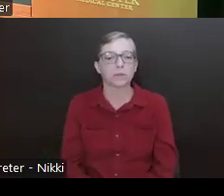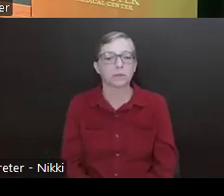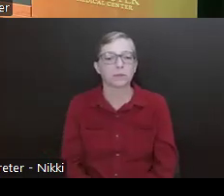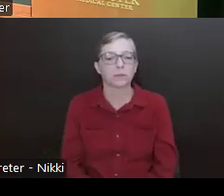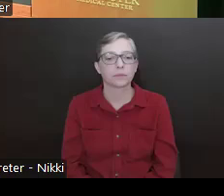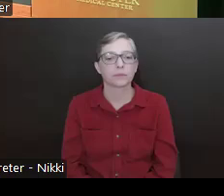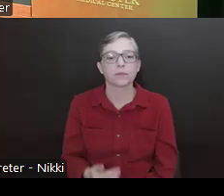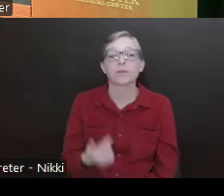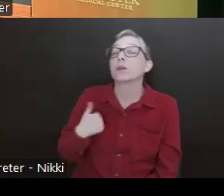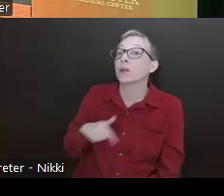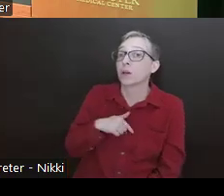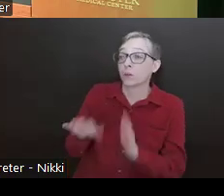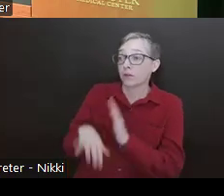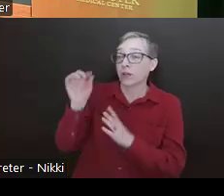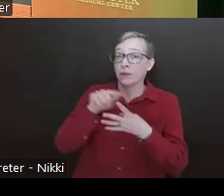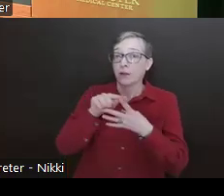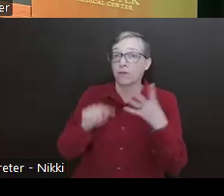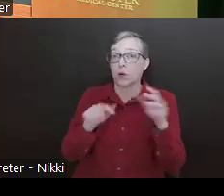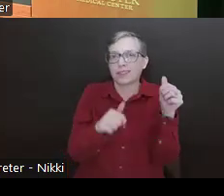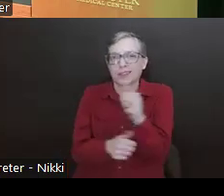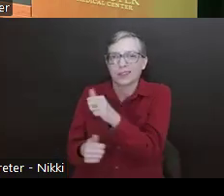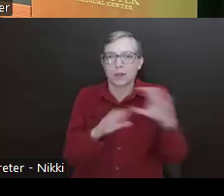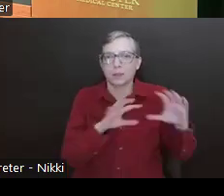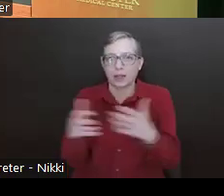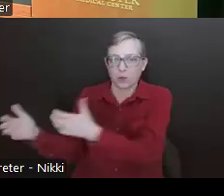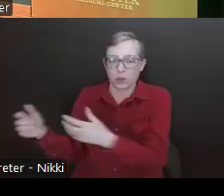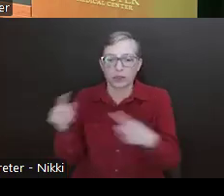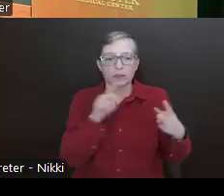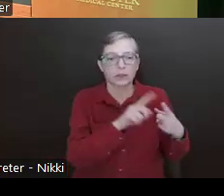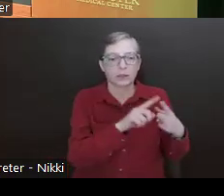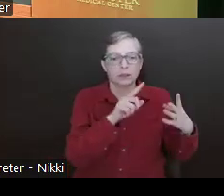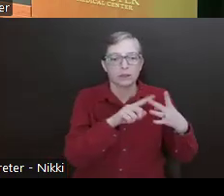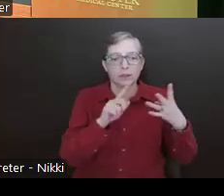subcategories of people there were folks who had mild depressive symptoms moderate moderately